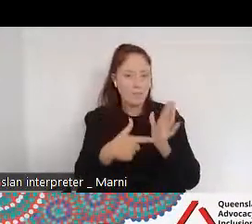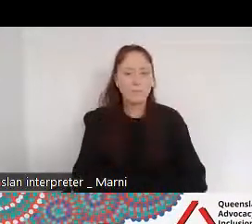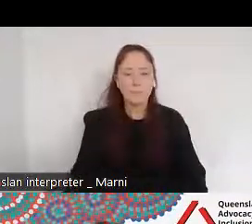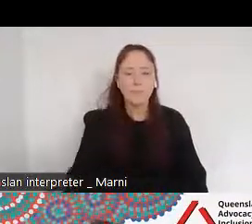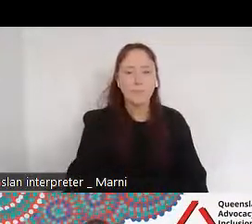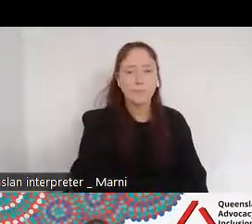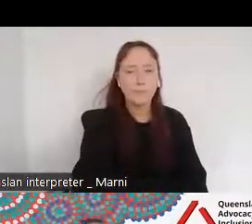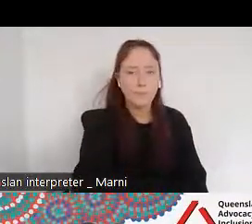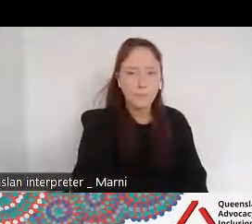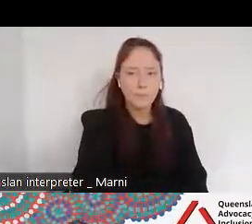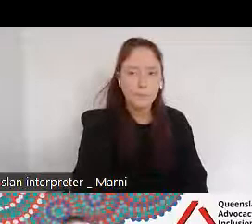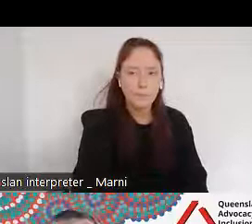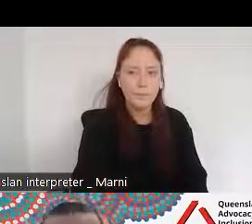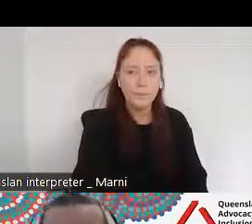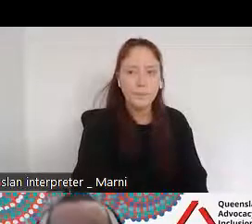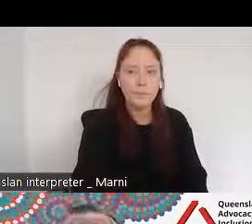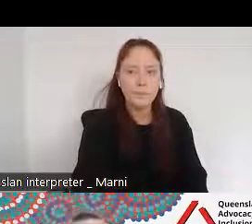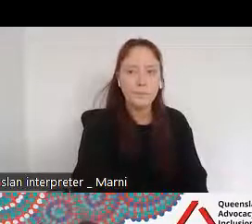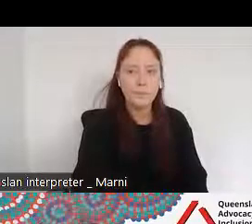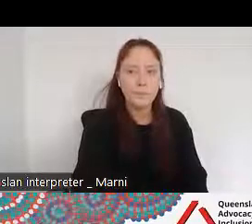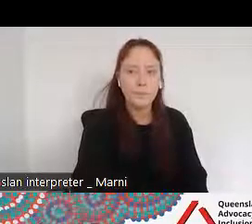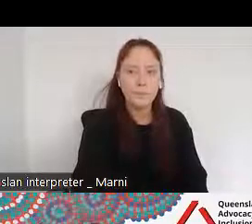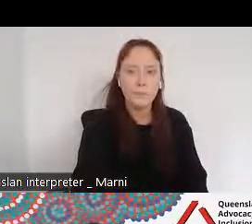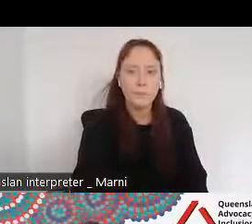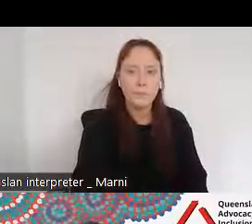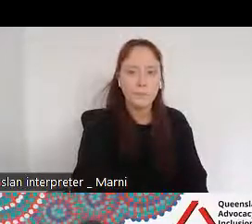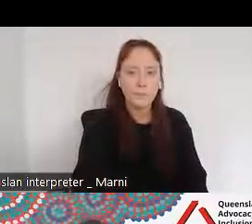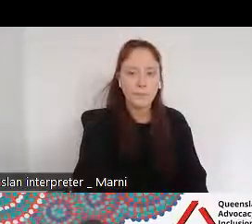That concludes my overview and discussion of Queensland's guardianship scheme,